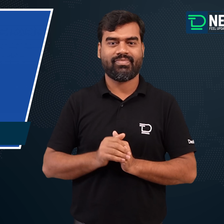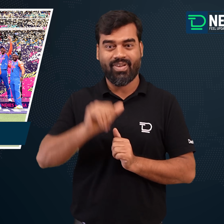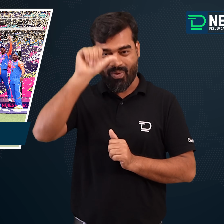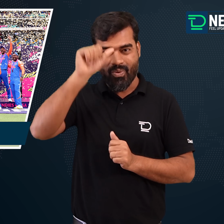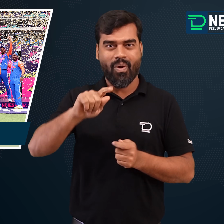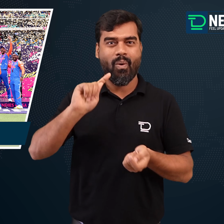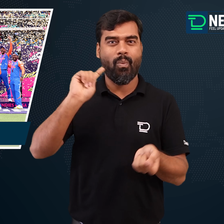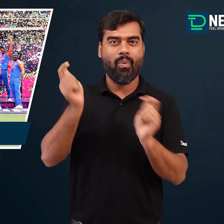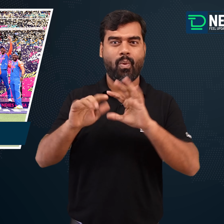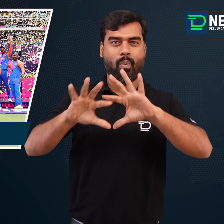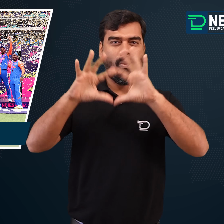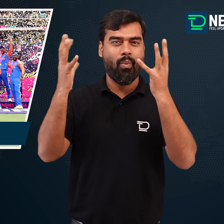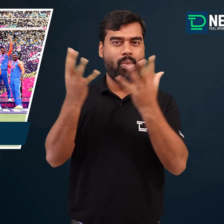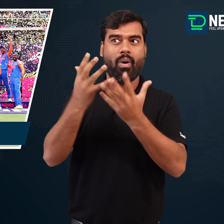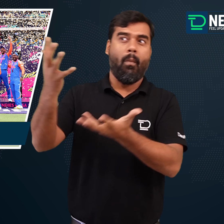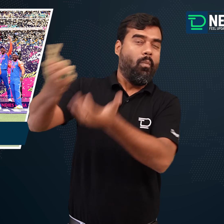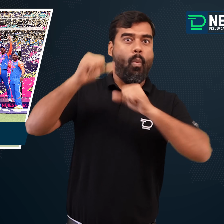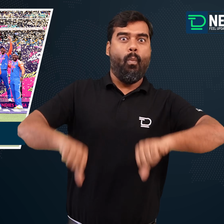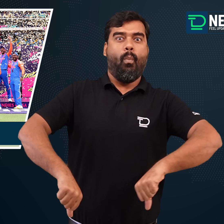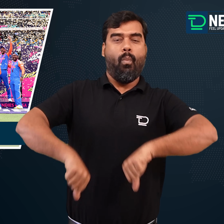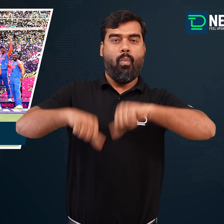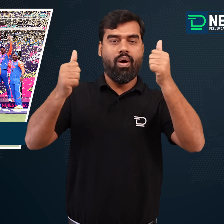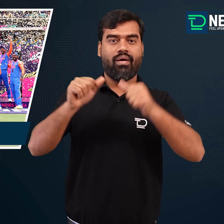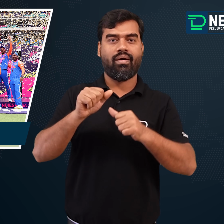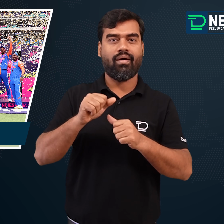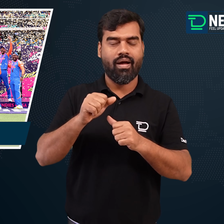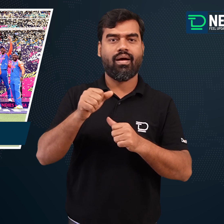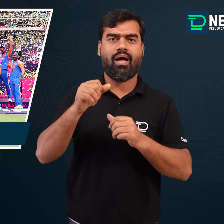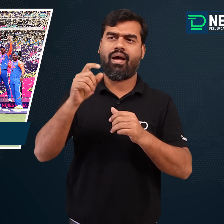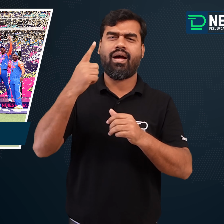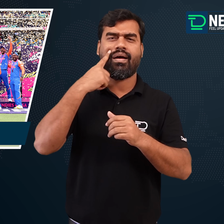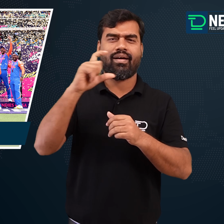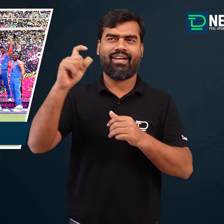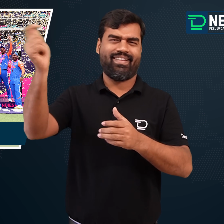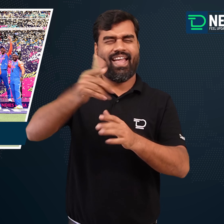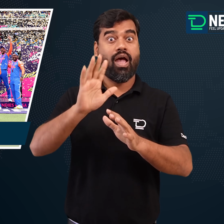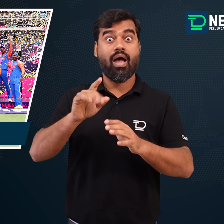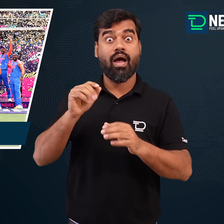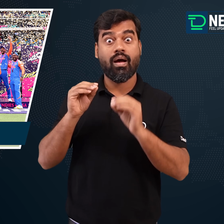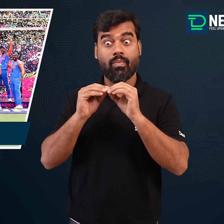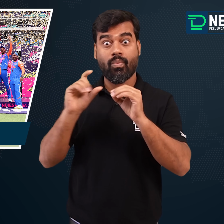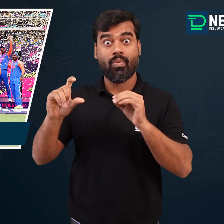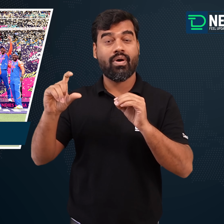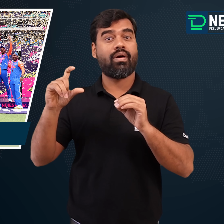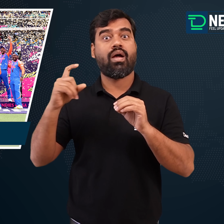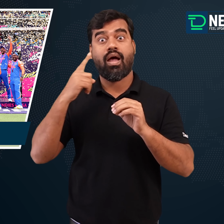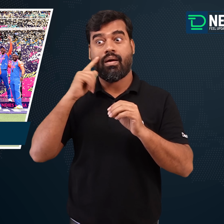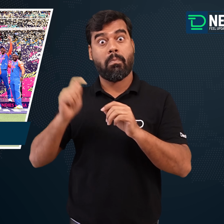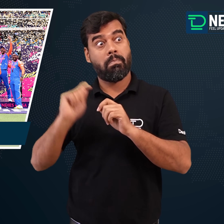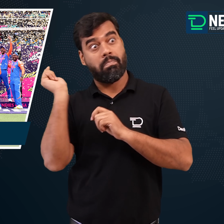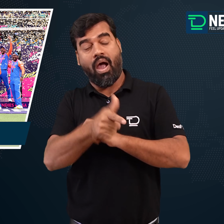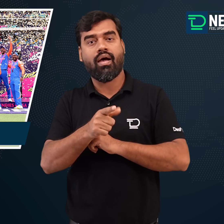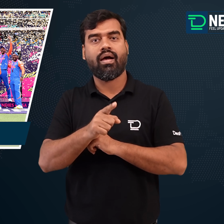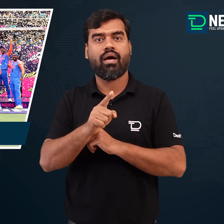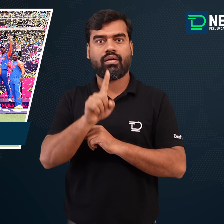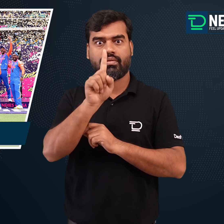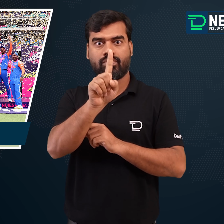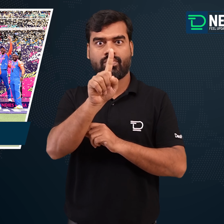As per the distribution formula devised by the board,